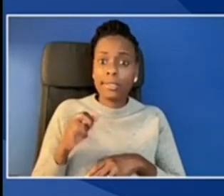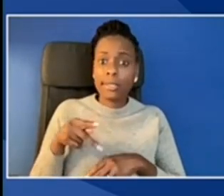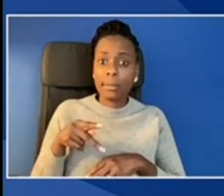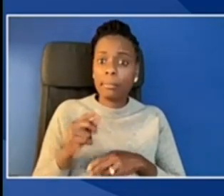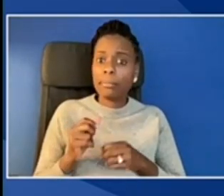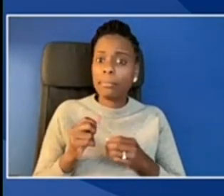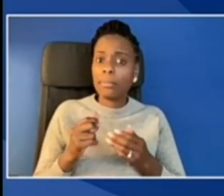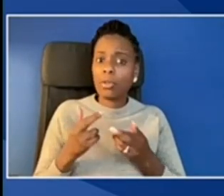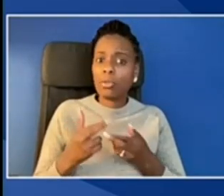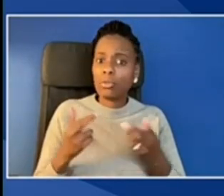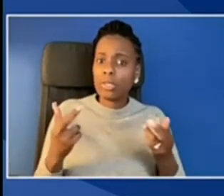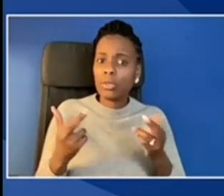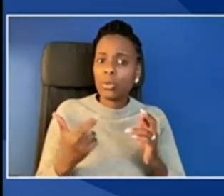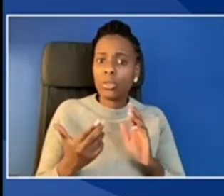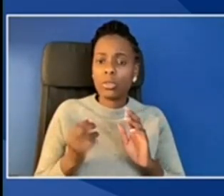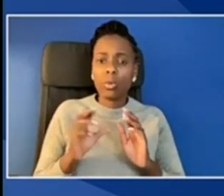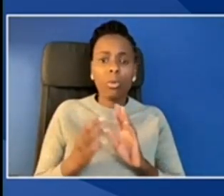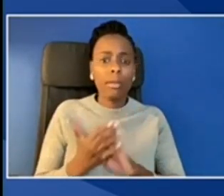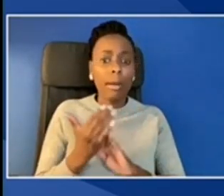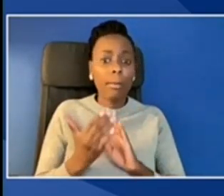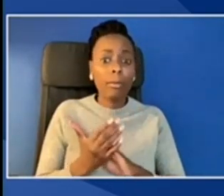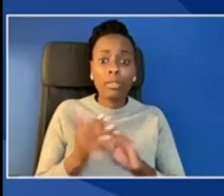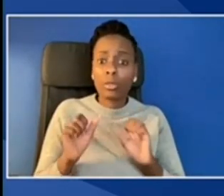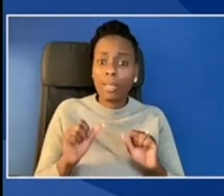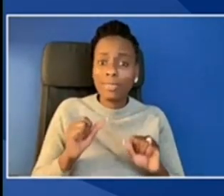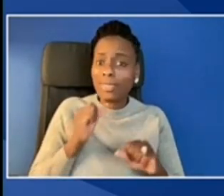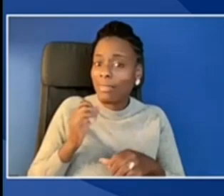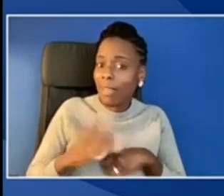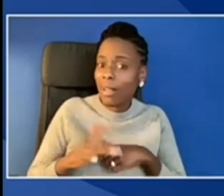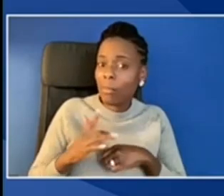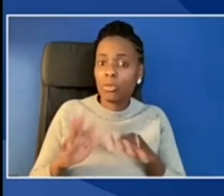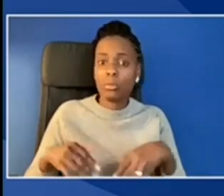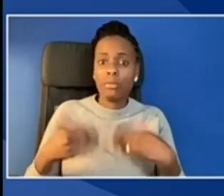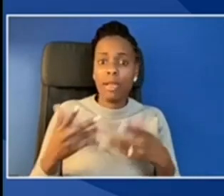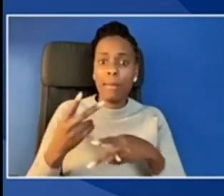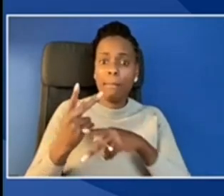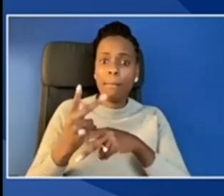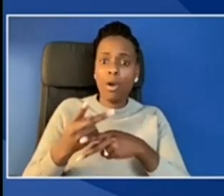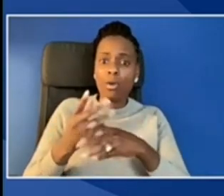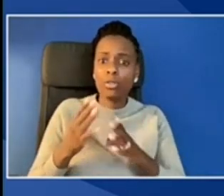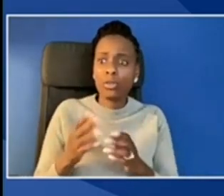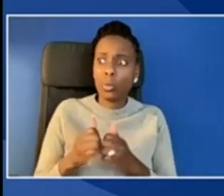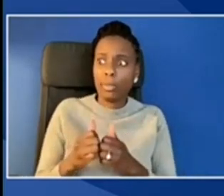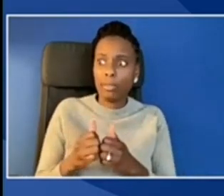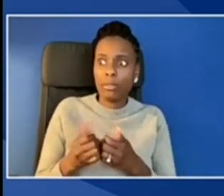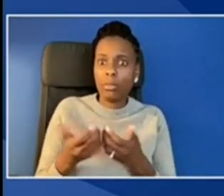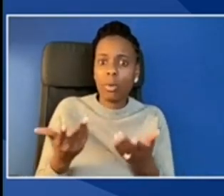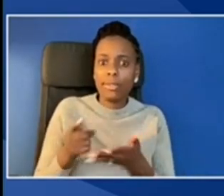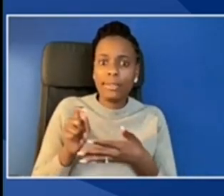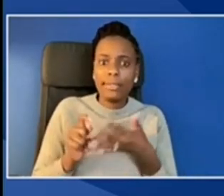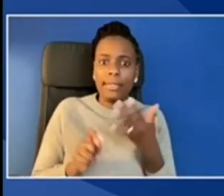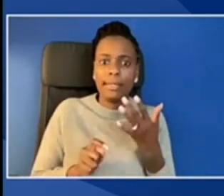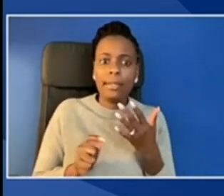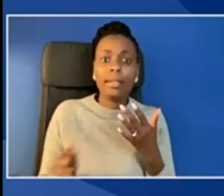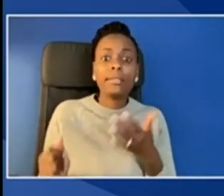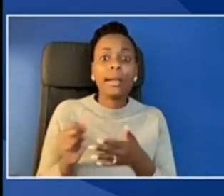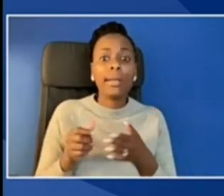operational capacity to provide borrowers and hardship with what they need and can be another way to expand some of these